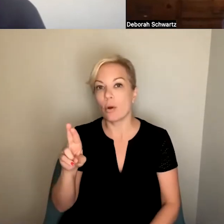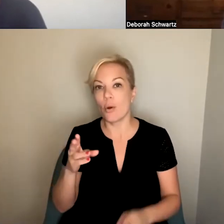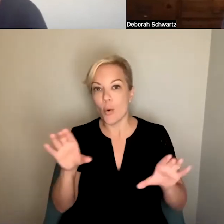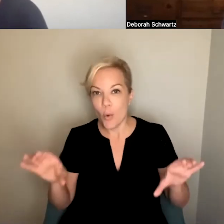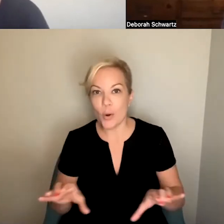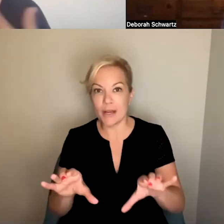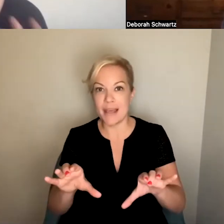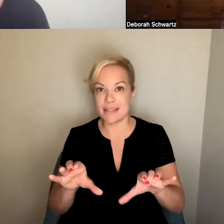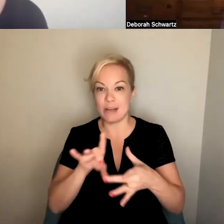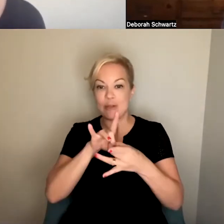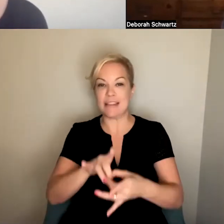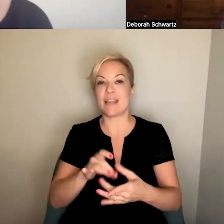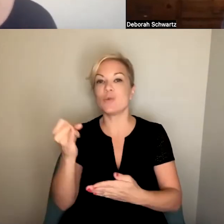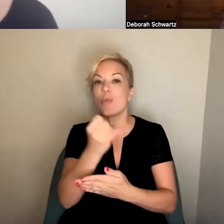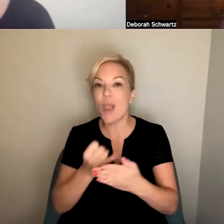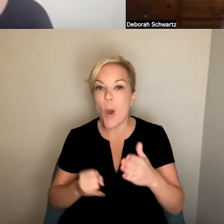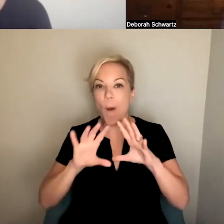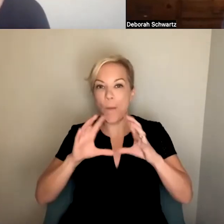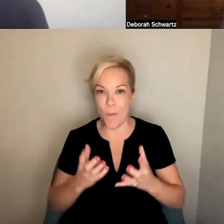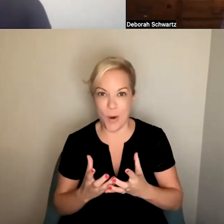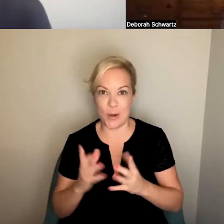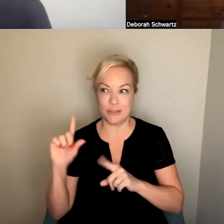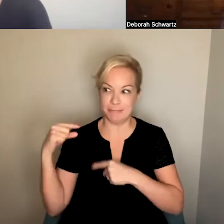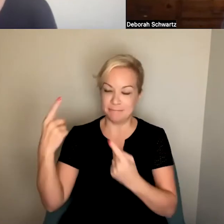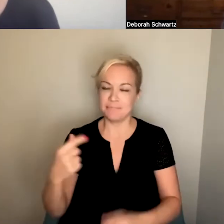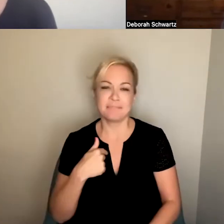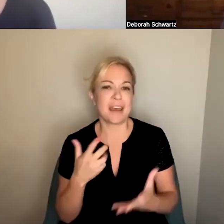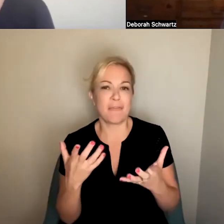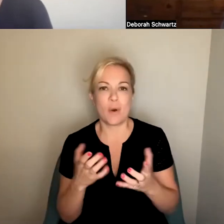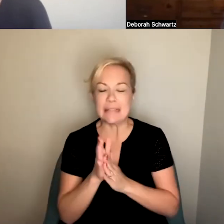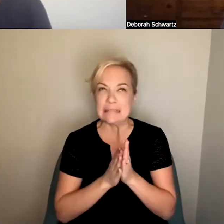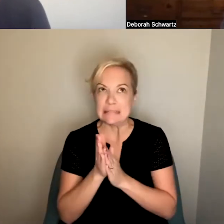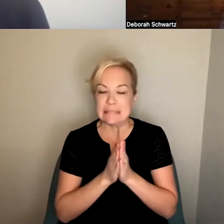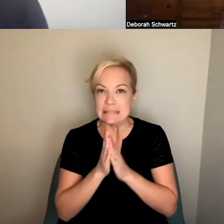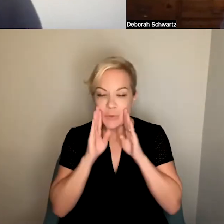That's something I wanted to do for a long time and it's just hard to do research when